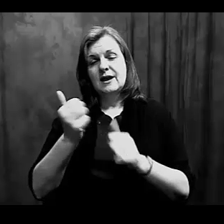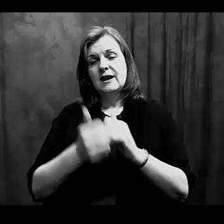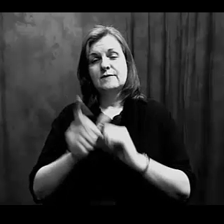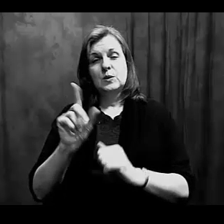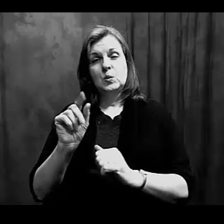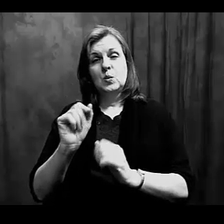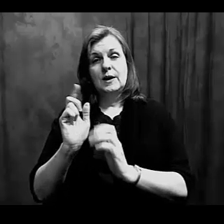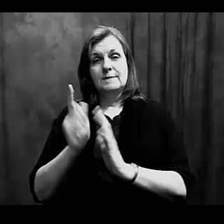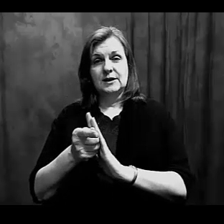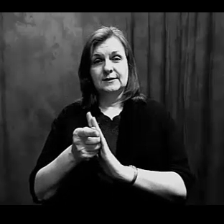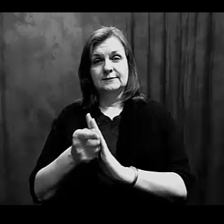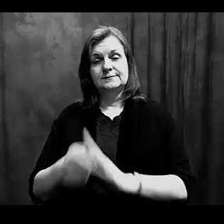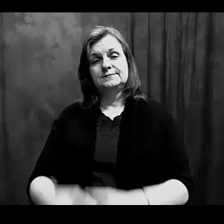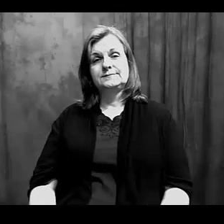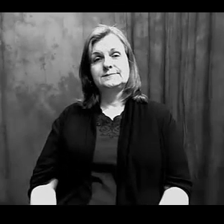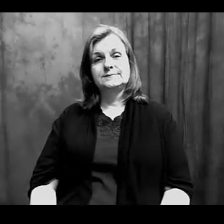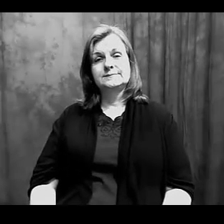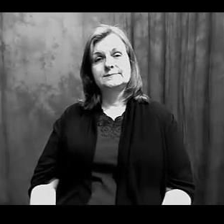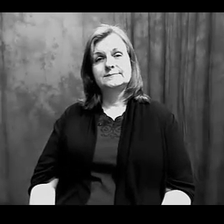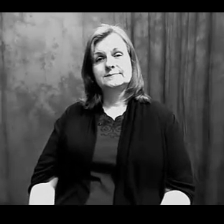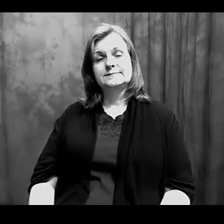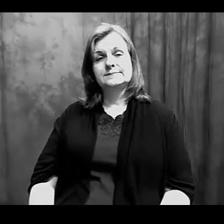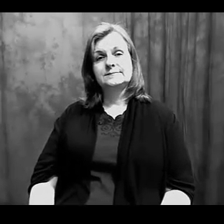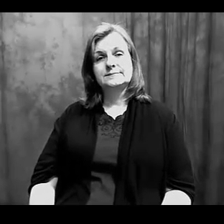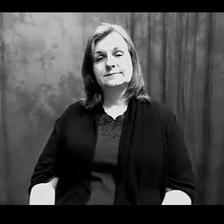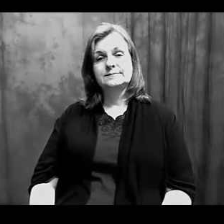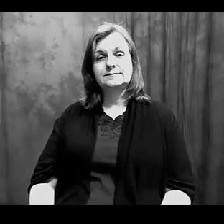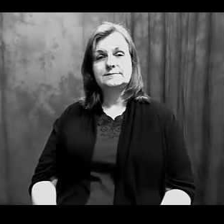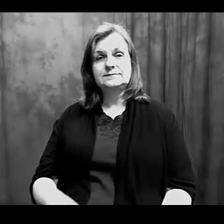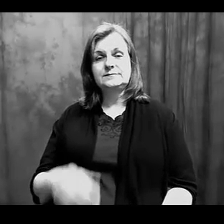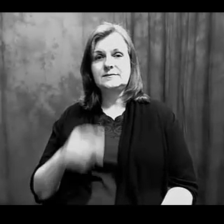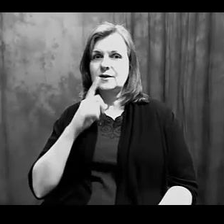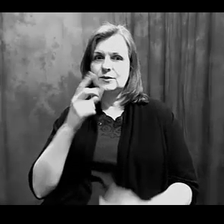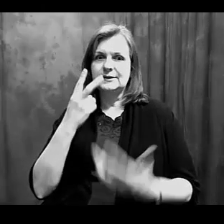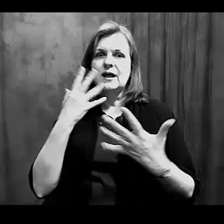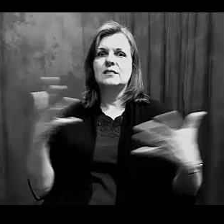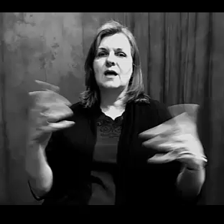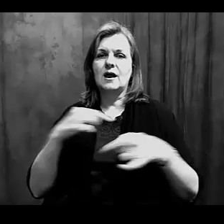hours typically were looking at about 20 minutes per generation